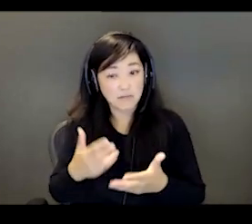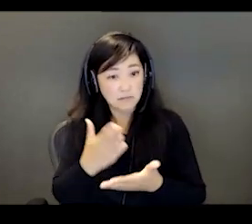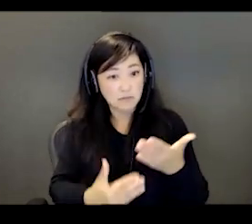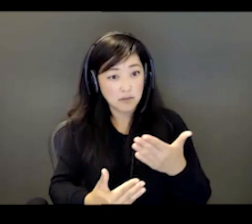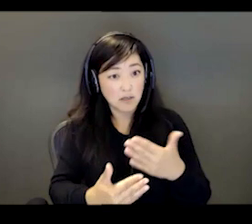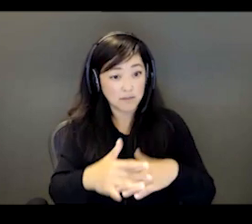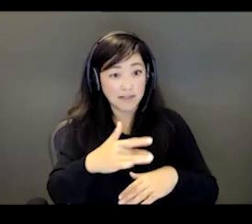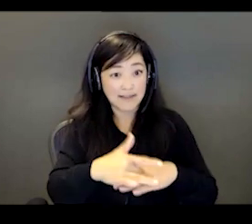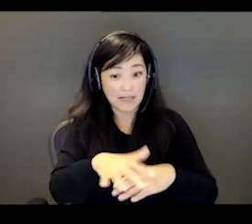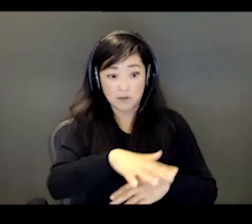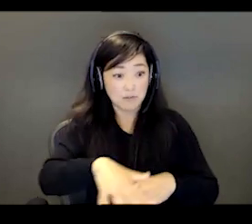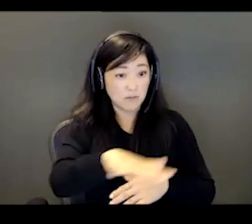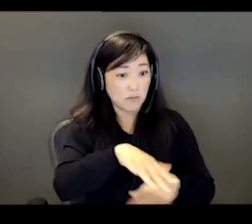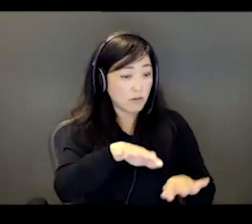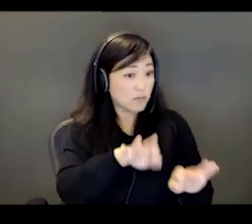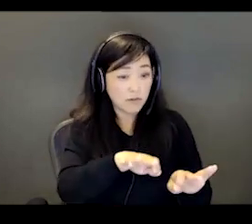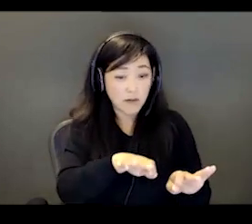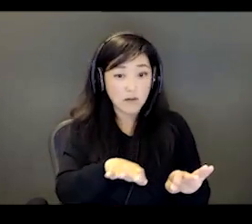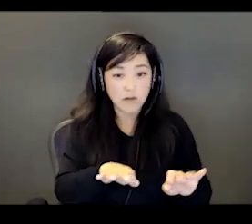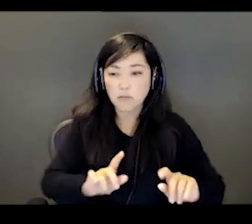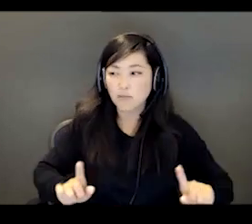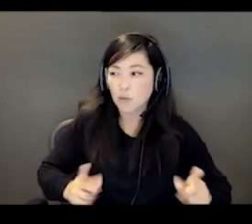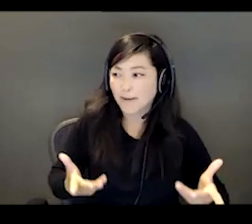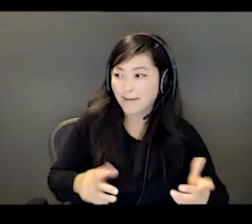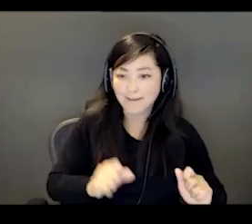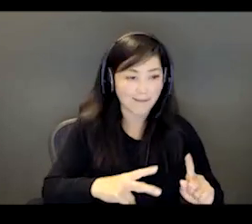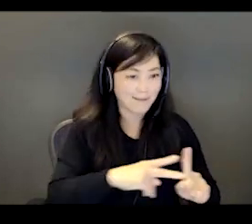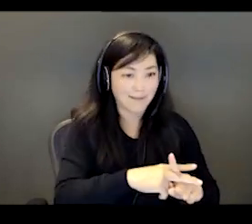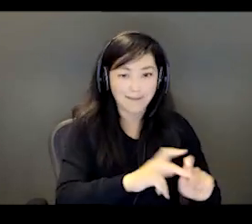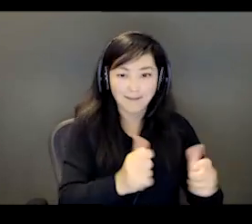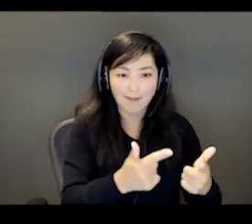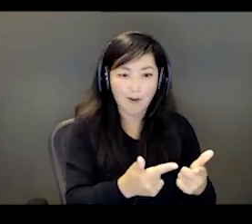Then that's one question that I bring up to like, all right, where can you charge all of our devices?